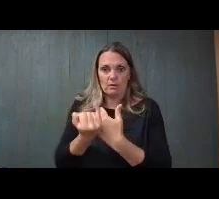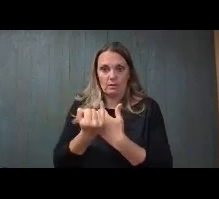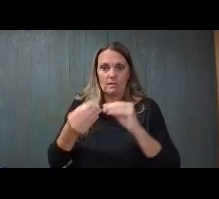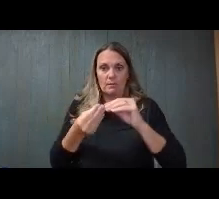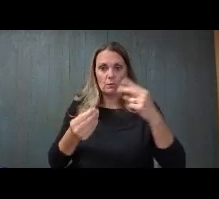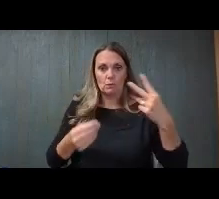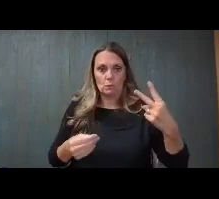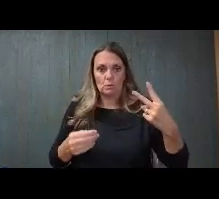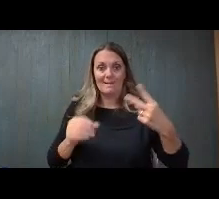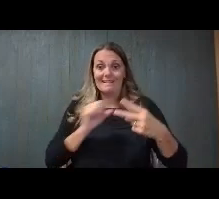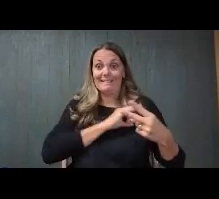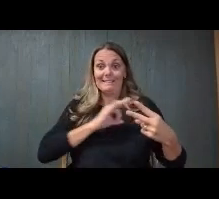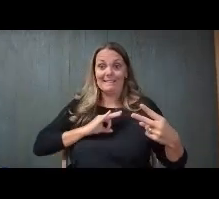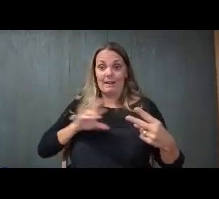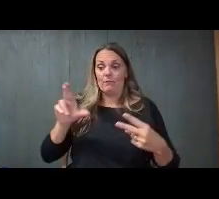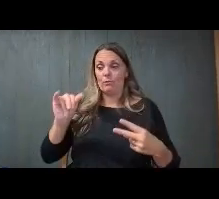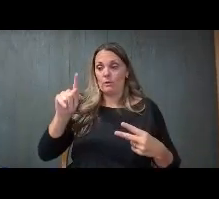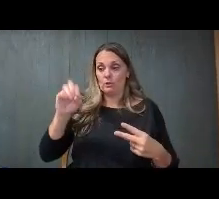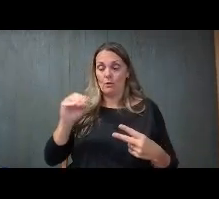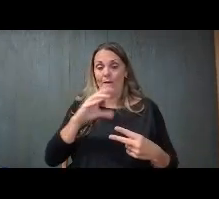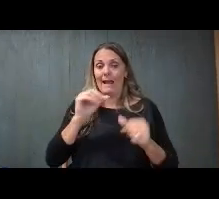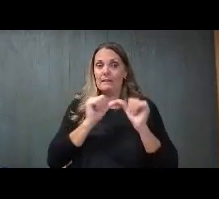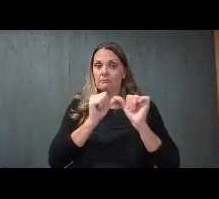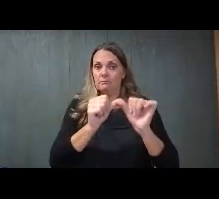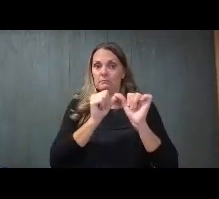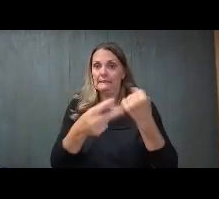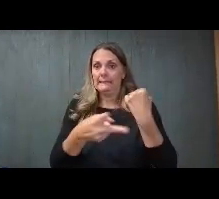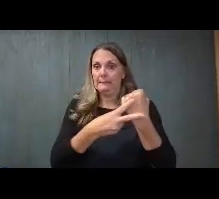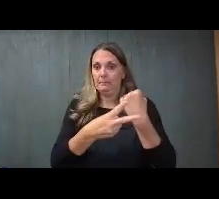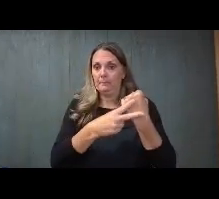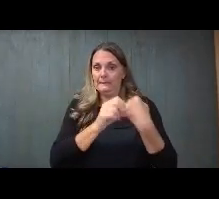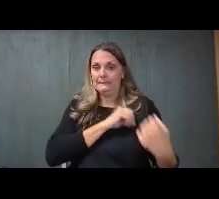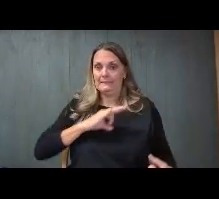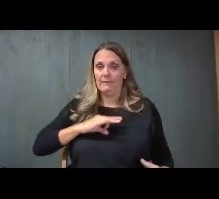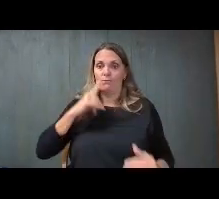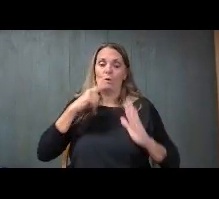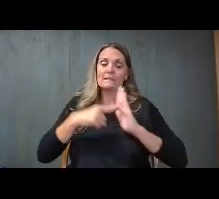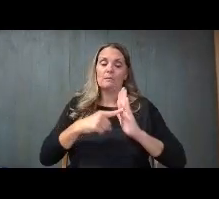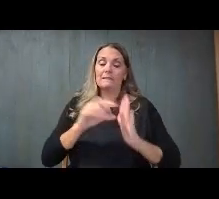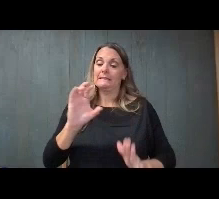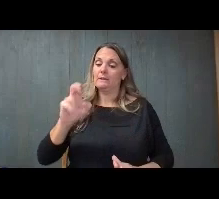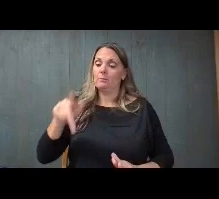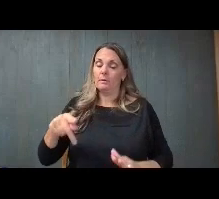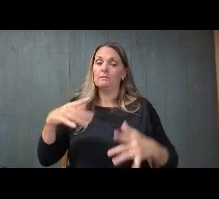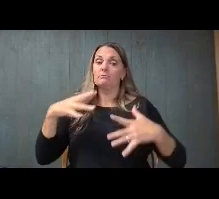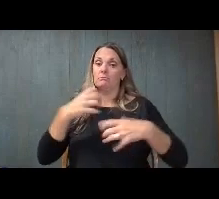staffing ratio and retention. For example, did the CSP outline their strategies